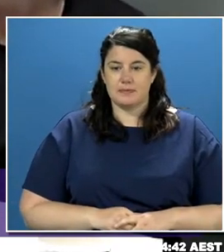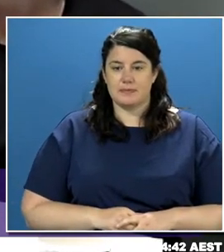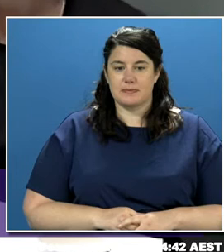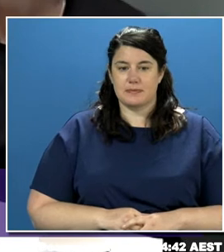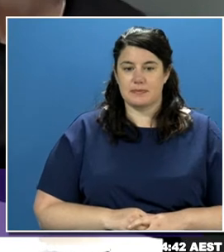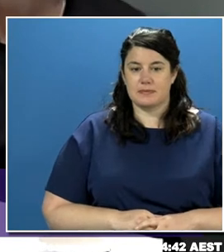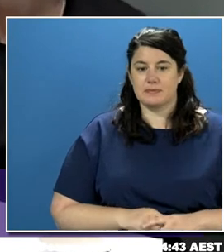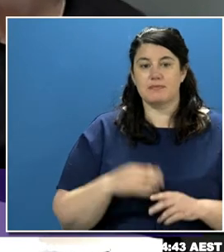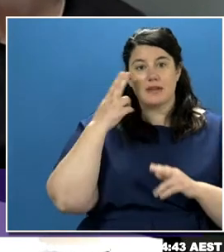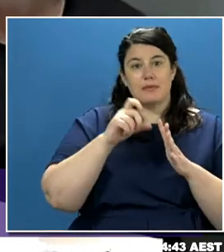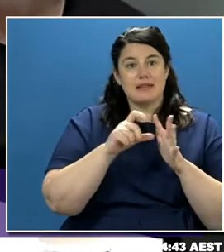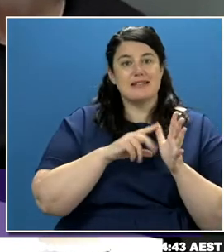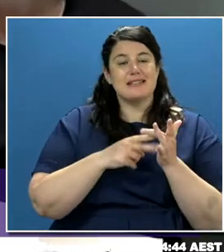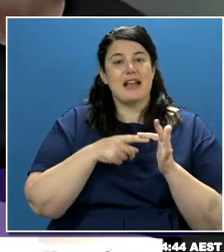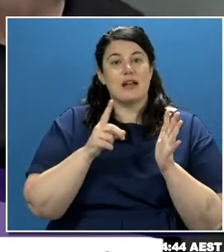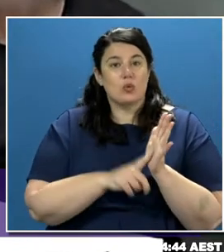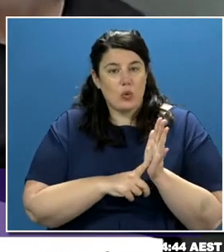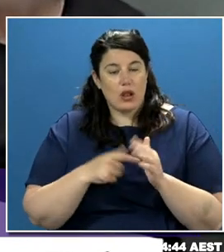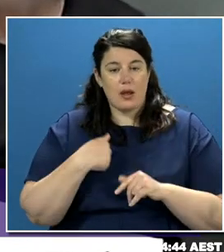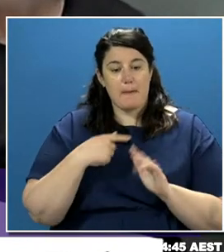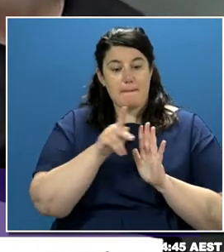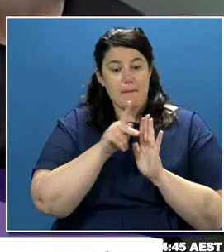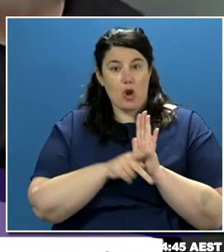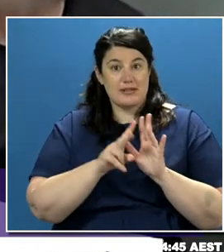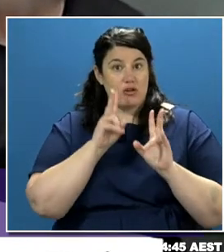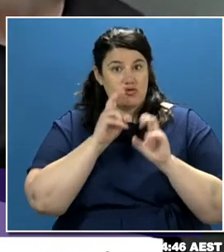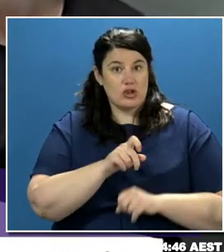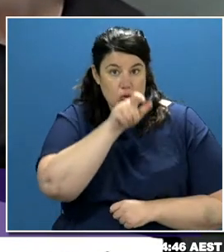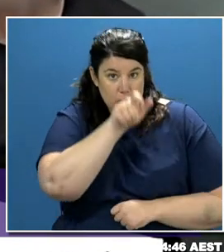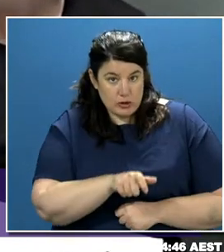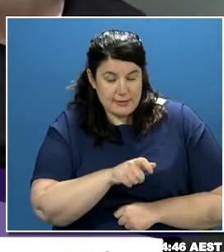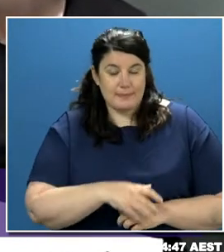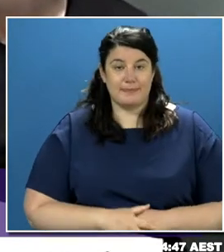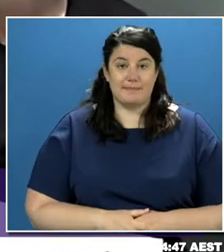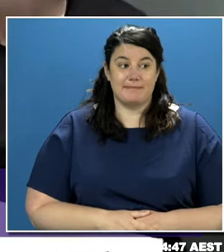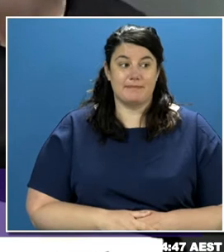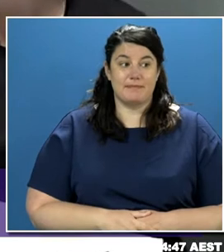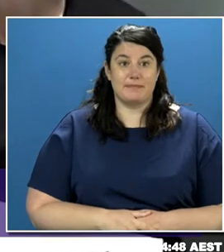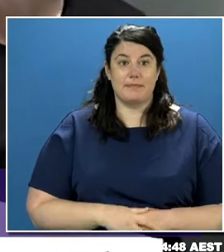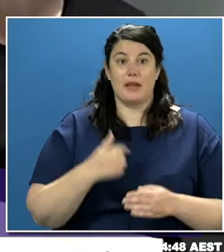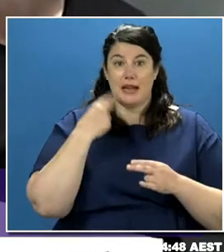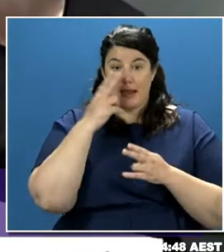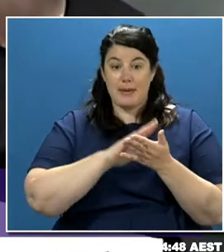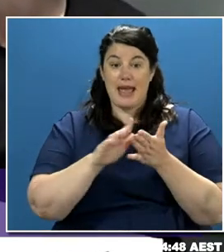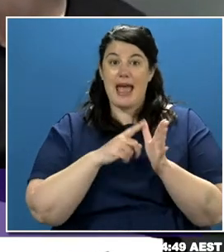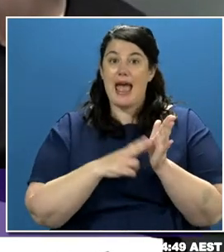My name is Daniel Comensoli, and I'm the policy and research co-ordinator. My name is Hannah Morgan, and I am the coordinator